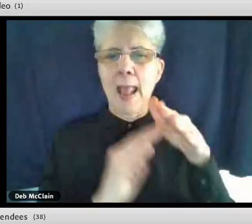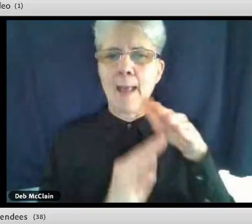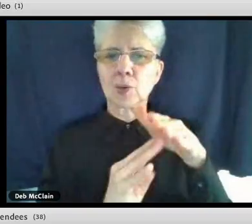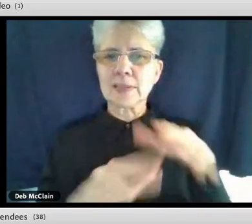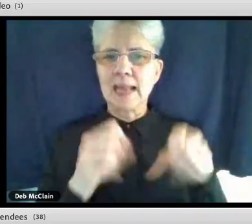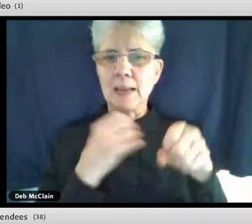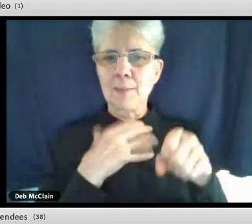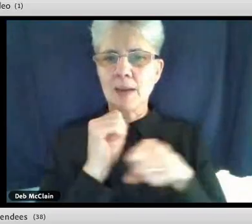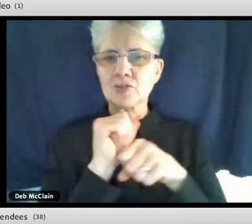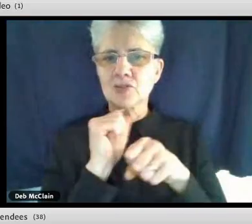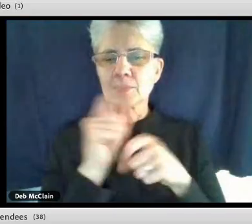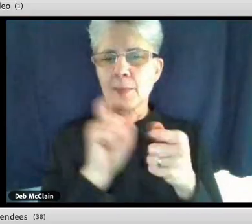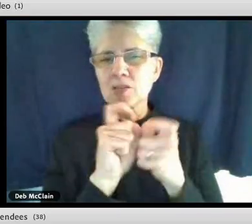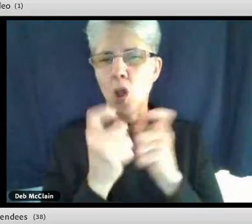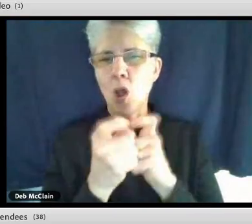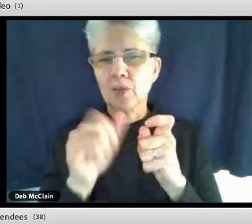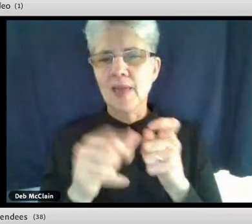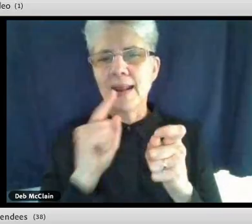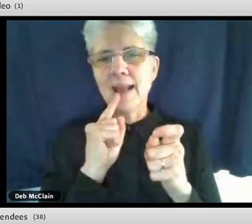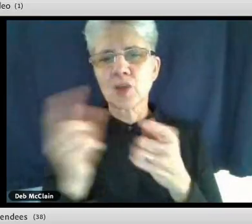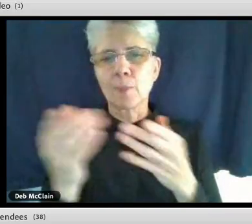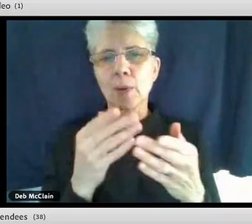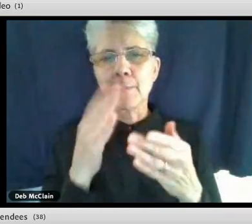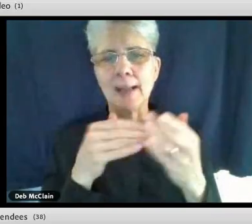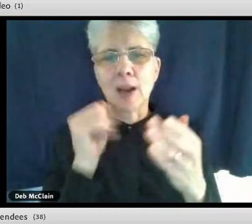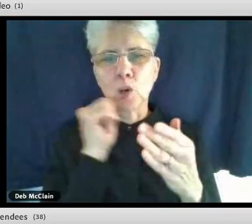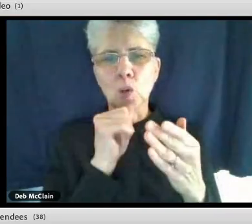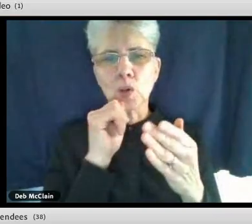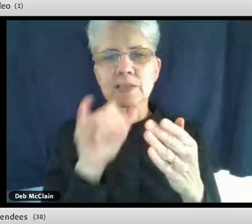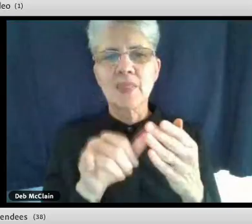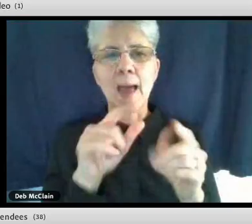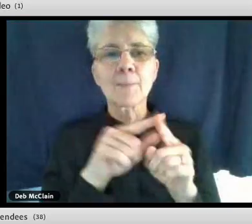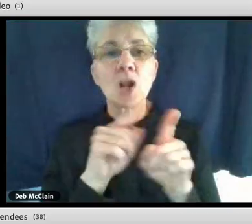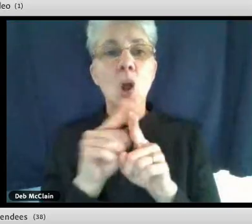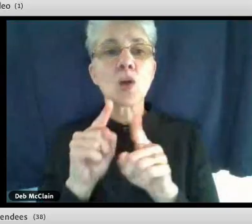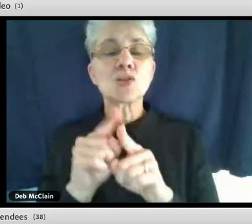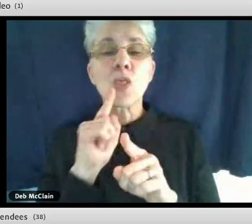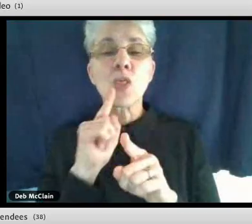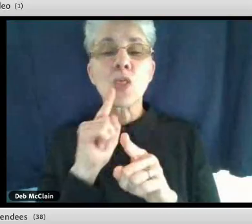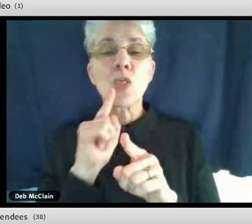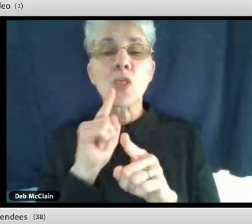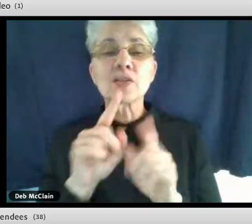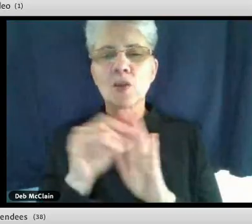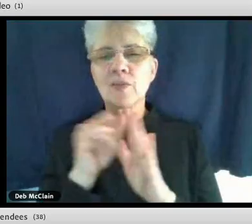An immigrant is taking my job. So somebody has altered the image which actually said, "Bring back our girls."